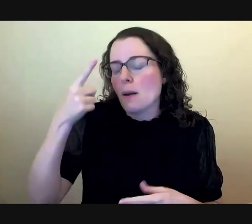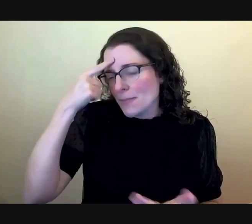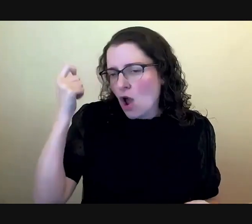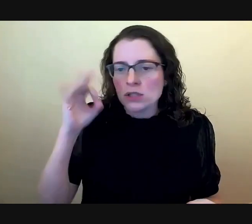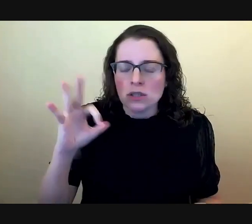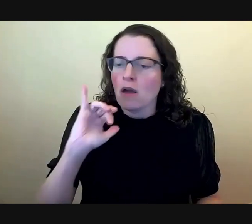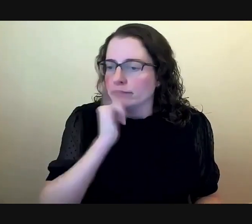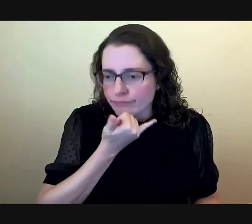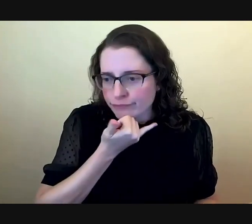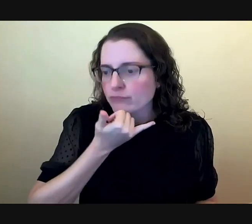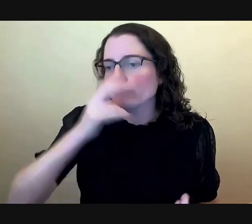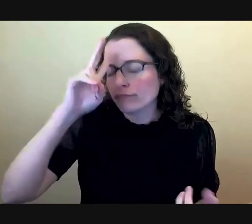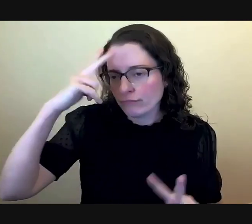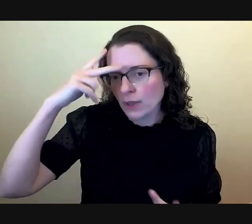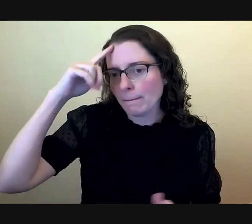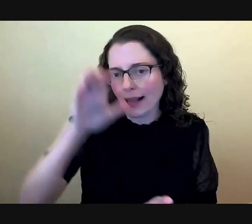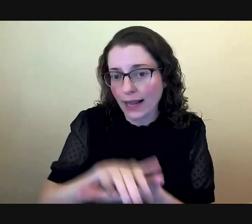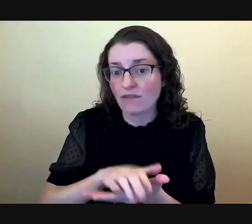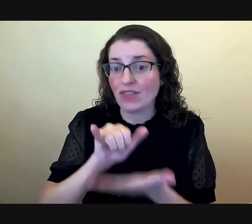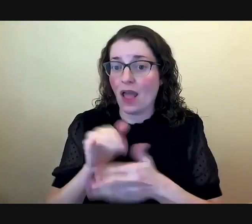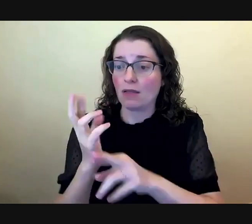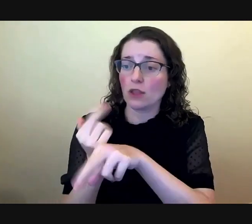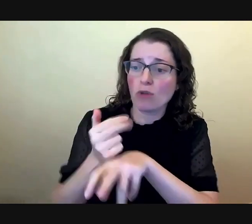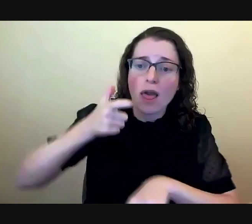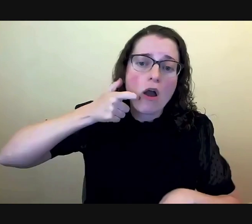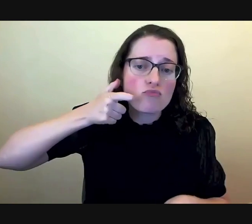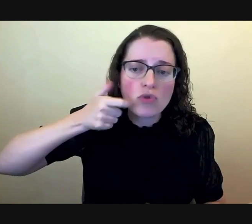it's a relay call due to the belief that the operator is a third party.